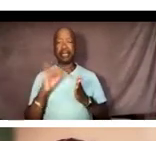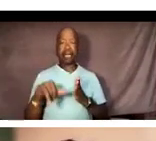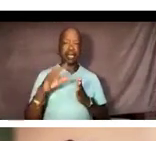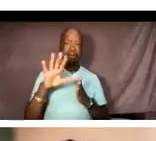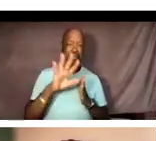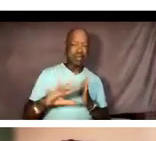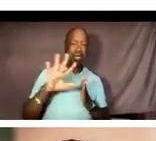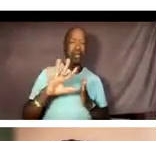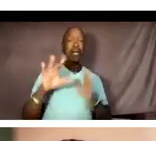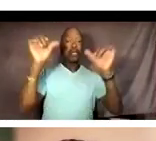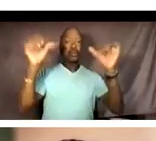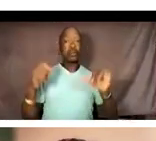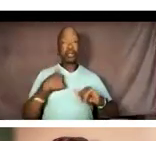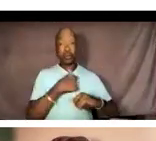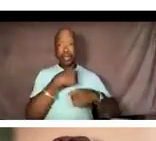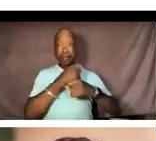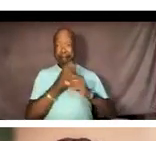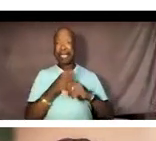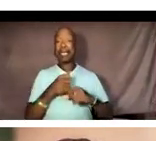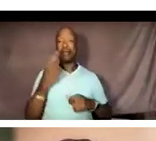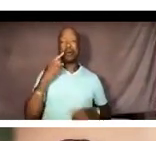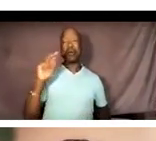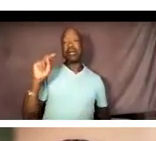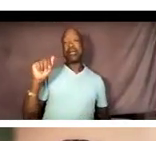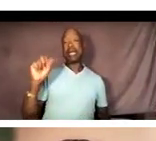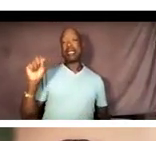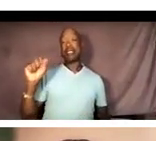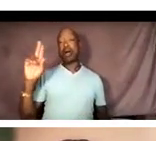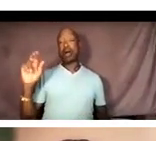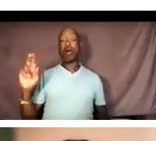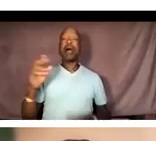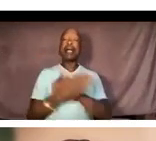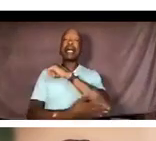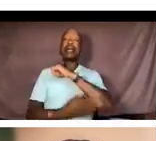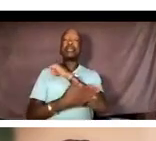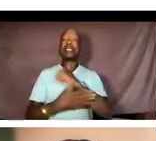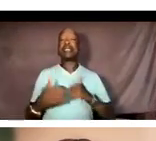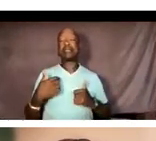made at the Nassau County um legislator hearing we did not get a chance to testify although we